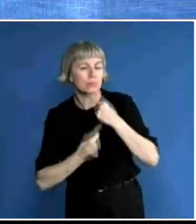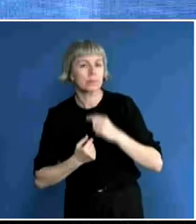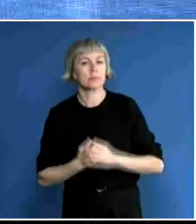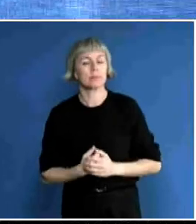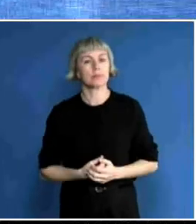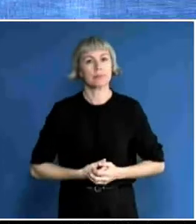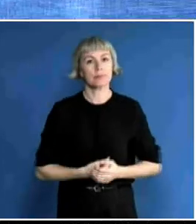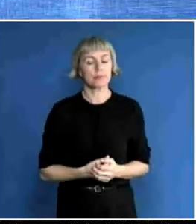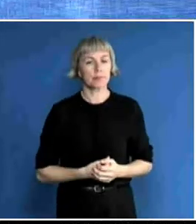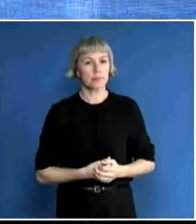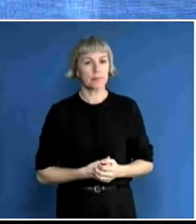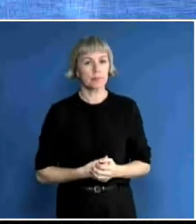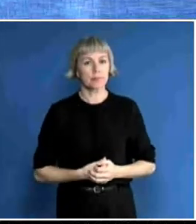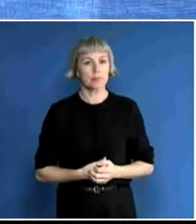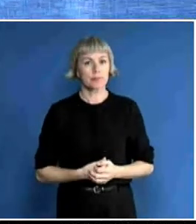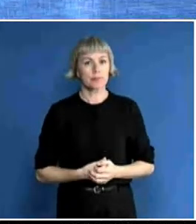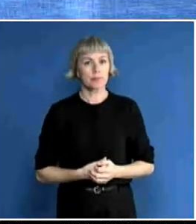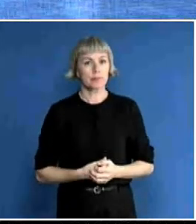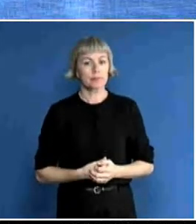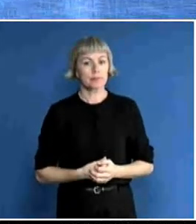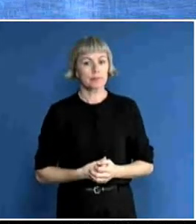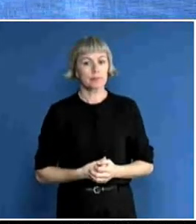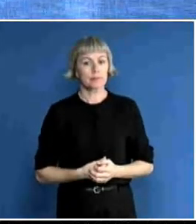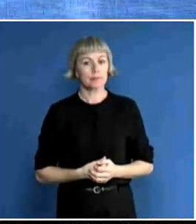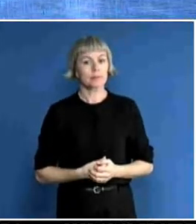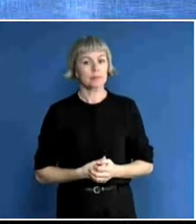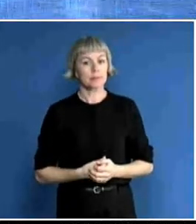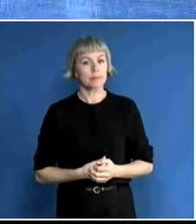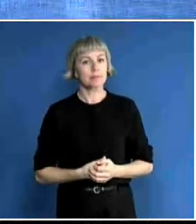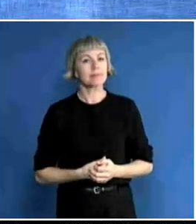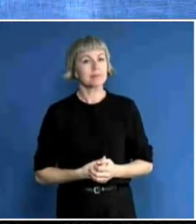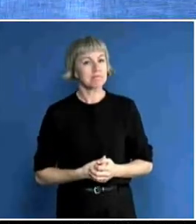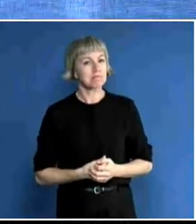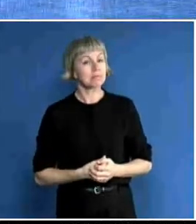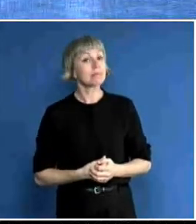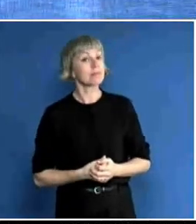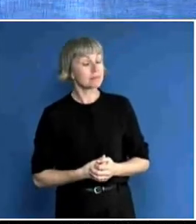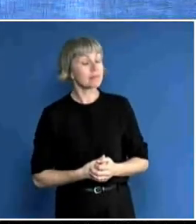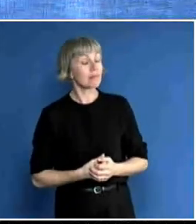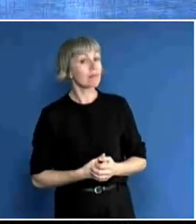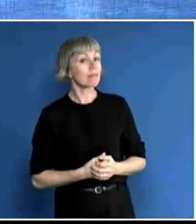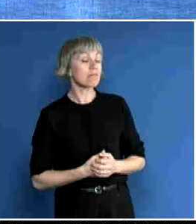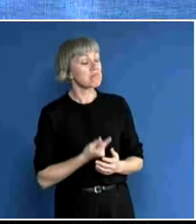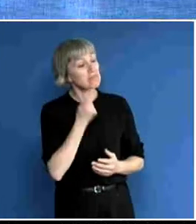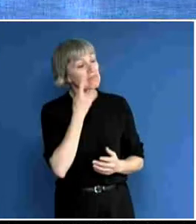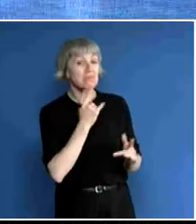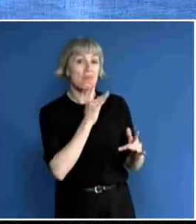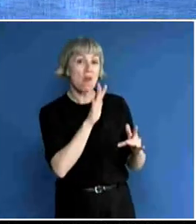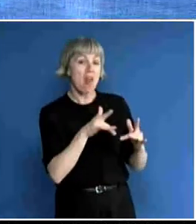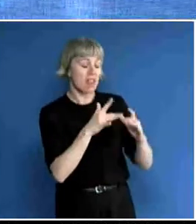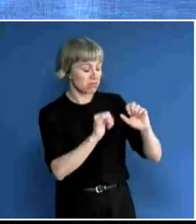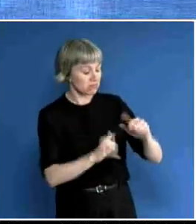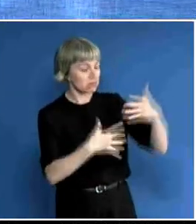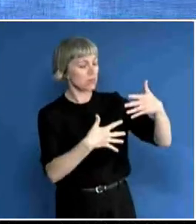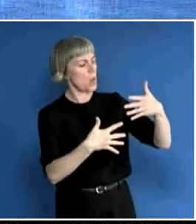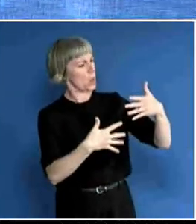I went online and found AimBig Employment. They had a flashy website. Their marketing is very top-notch.